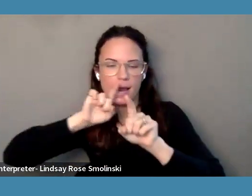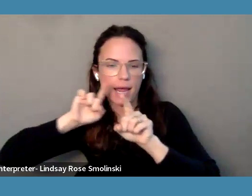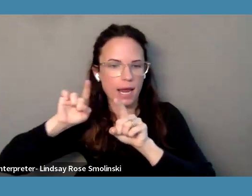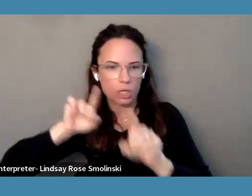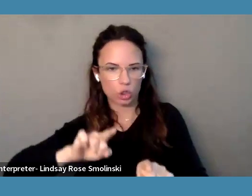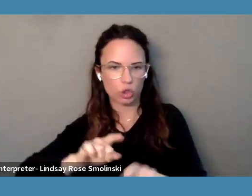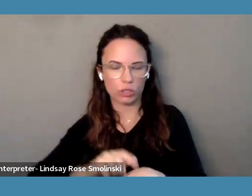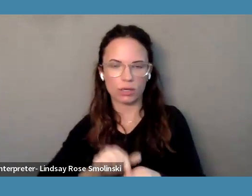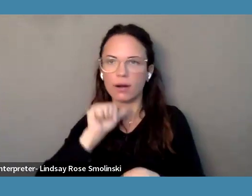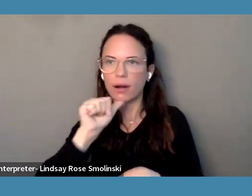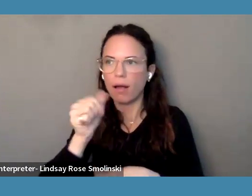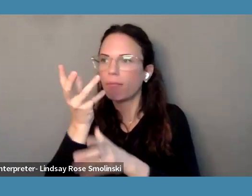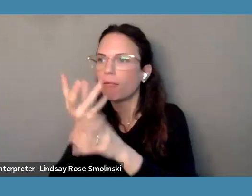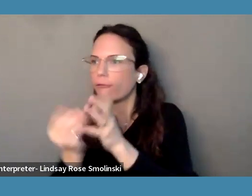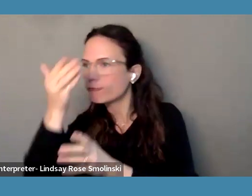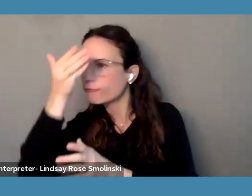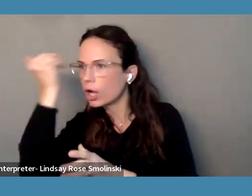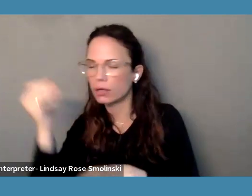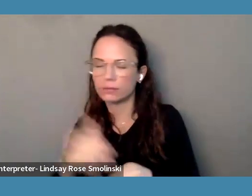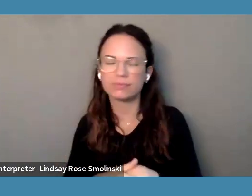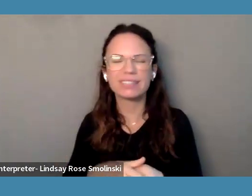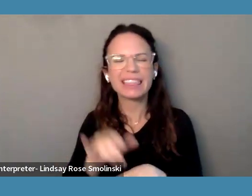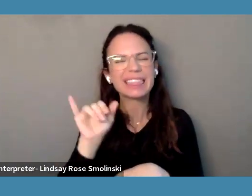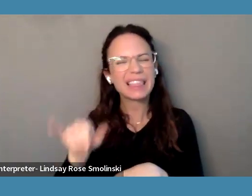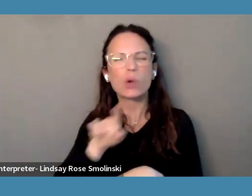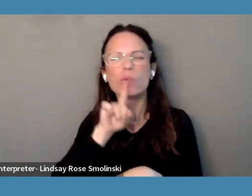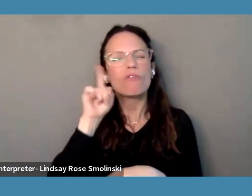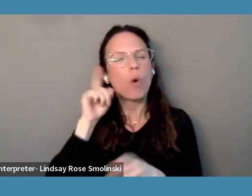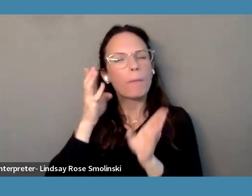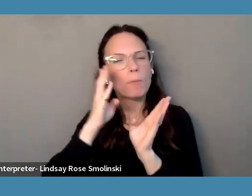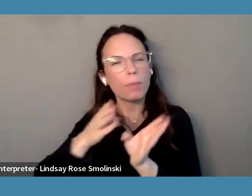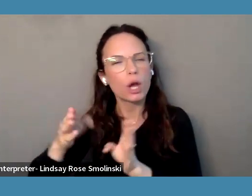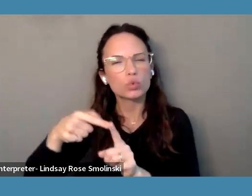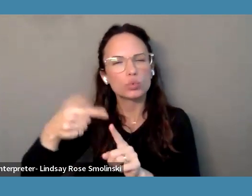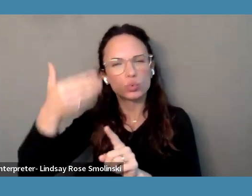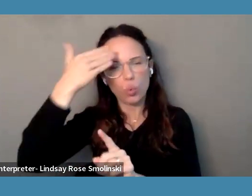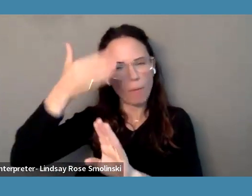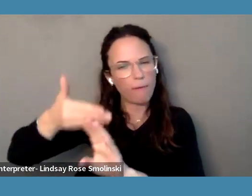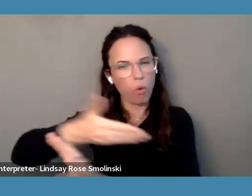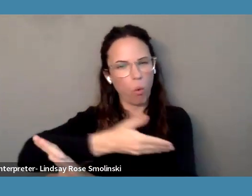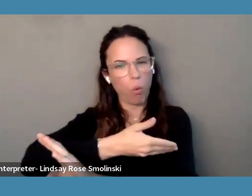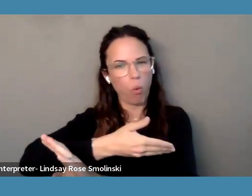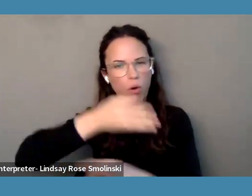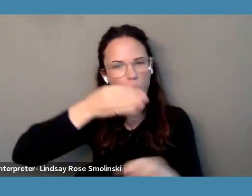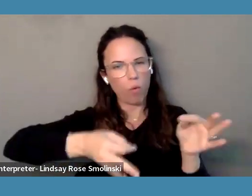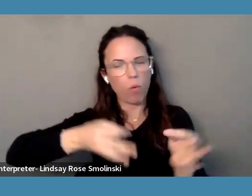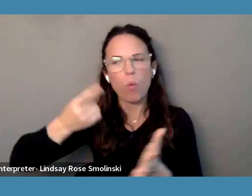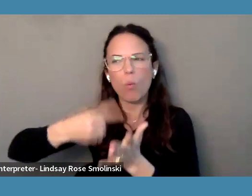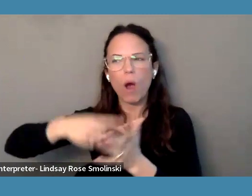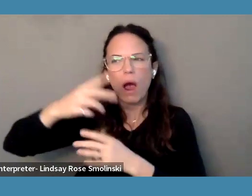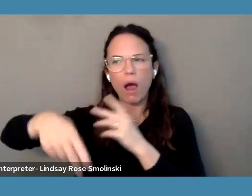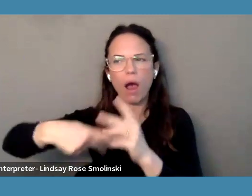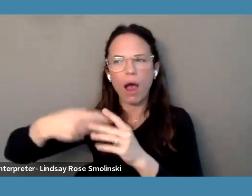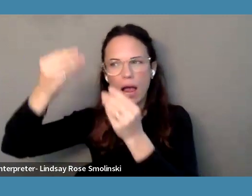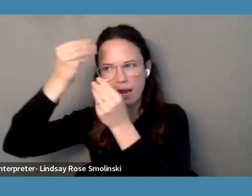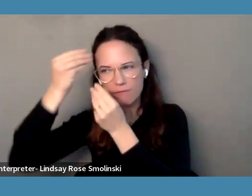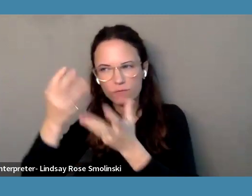and this is really just more for preparation and knowing ahead of time what kind of information is gonna be elicited